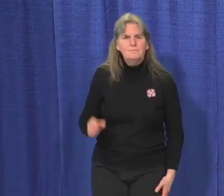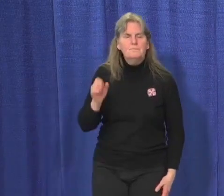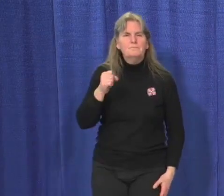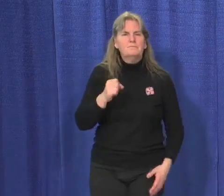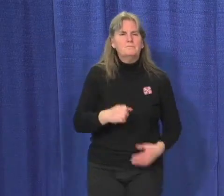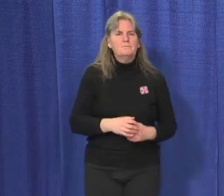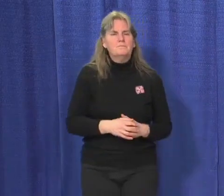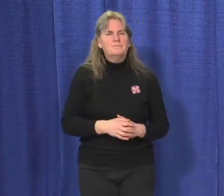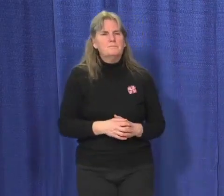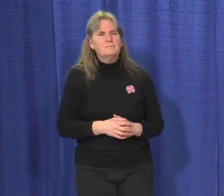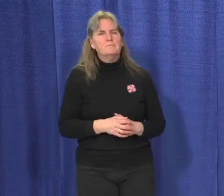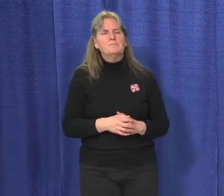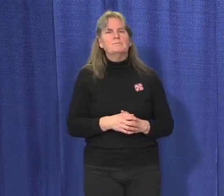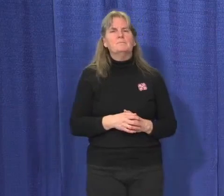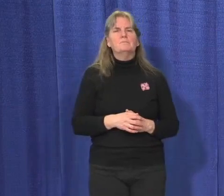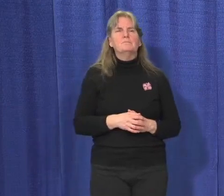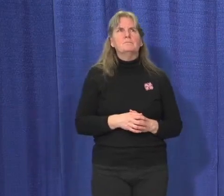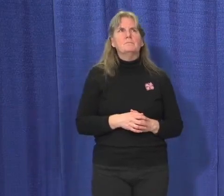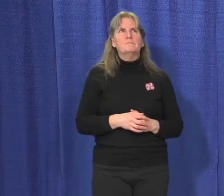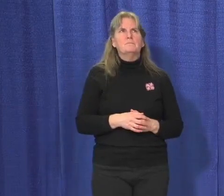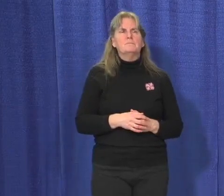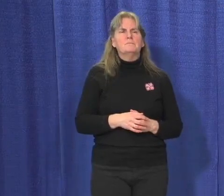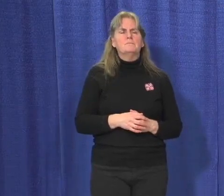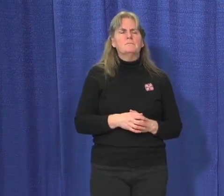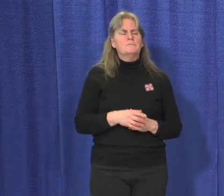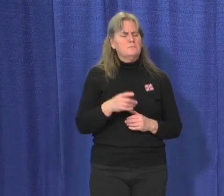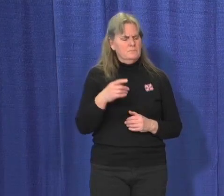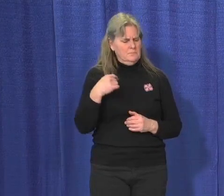Reporter: Yes, sorry. I was on mute.